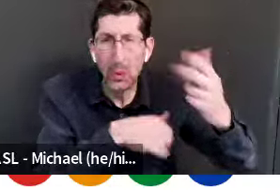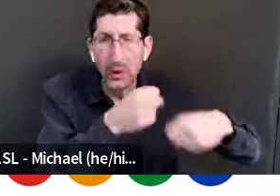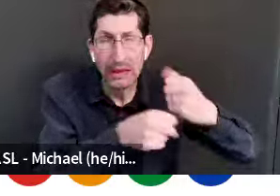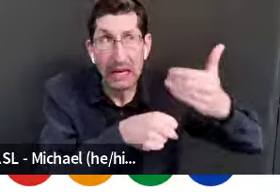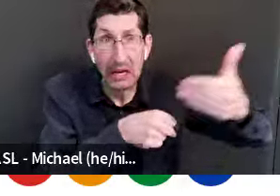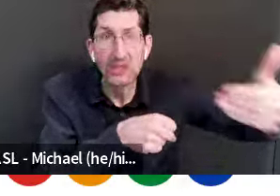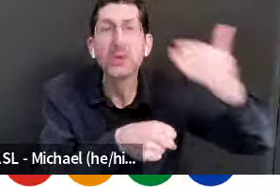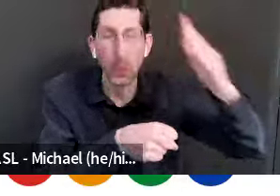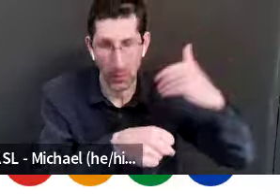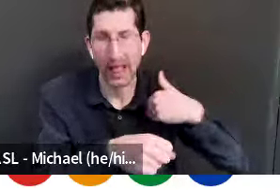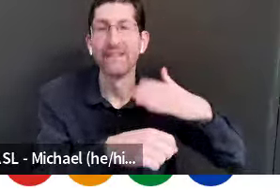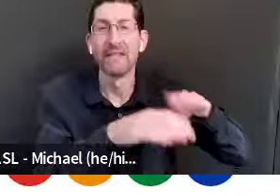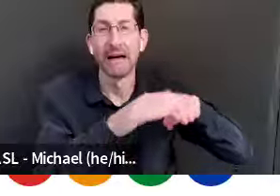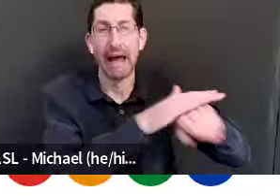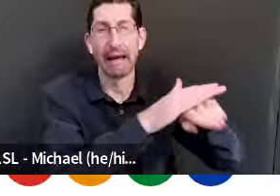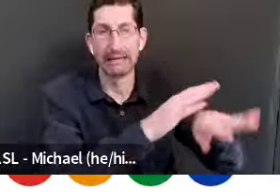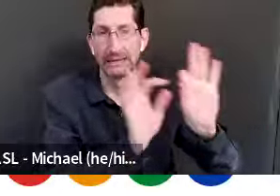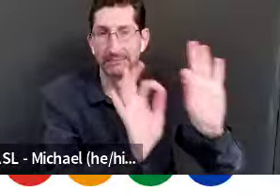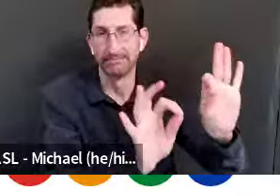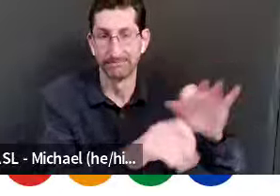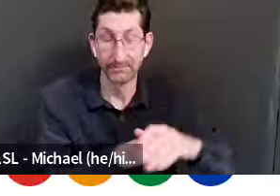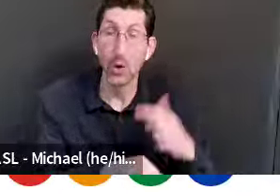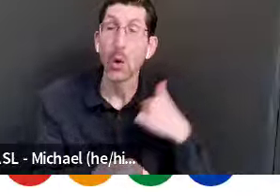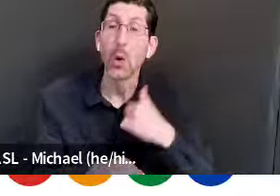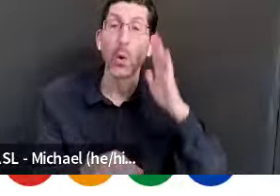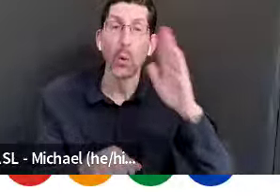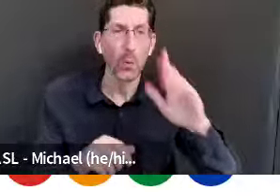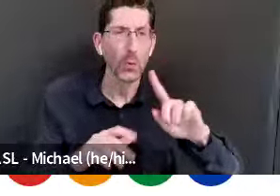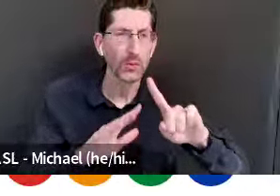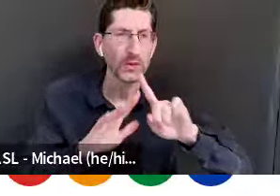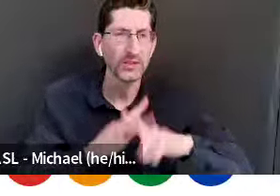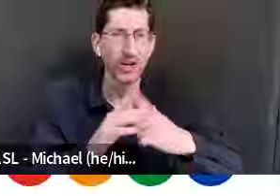OF YEARS, WHICH IS VERY EXCITING.